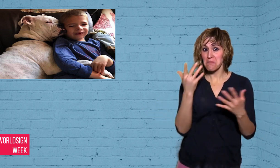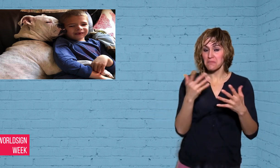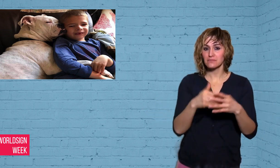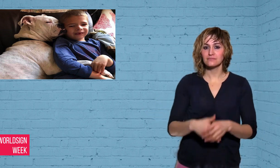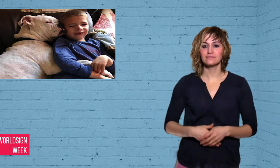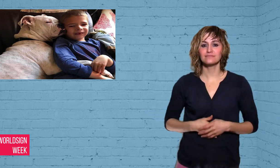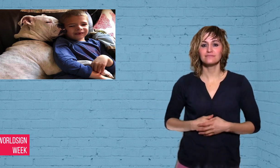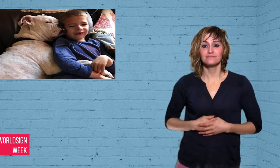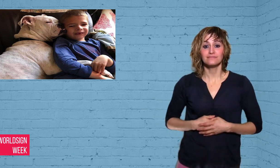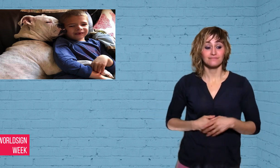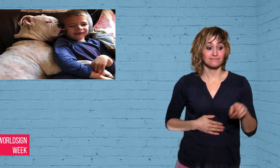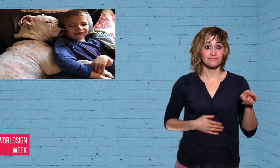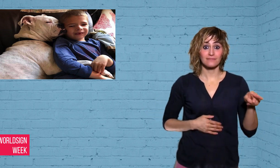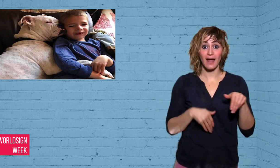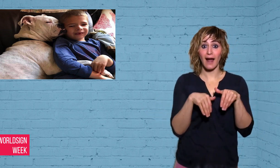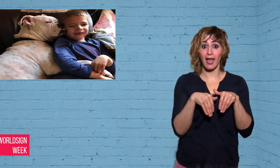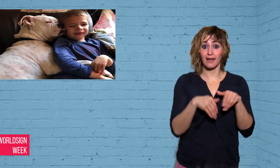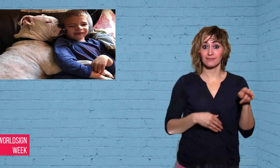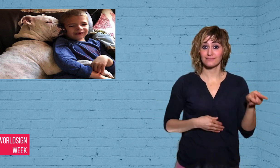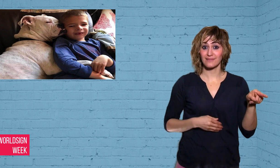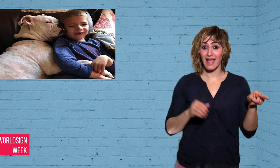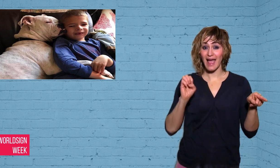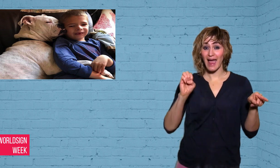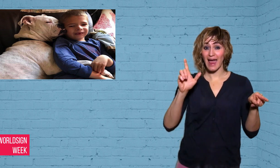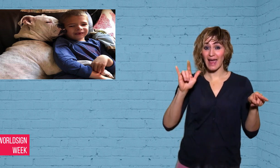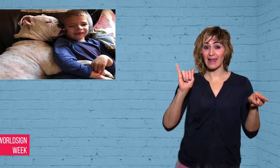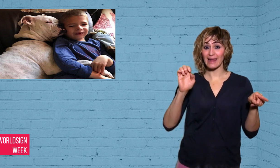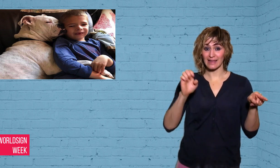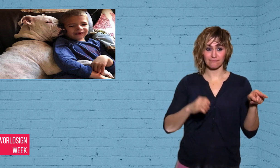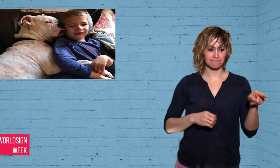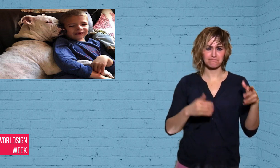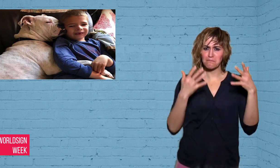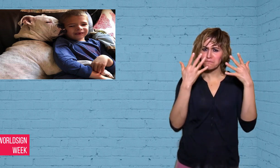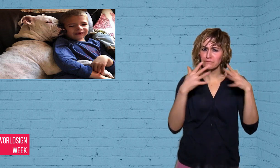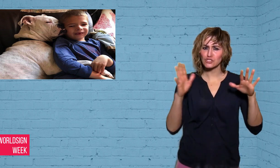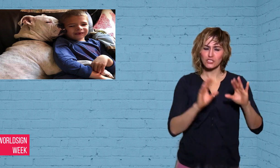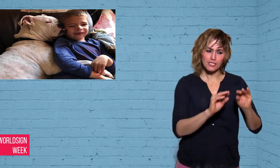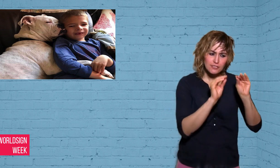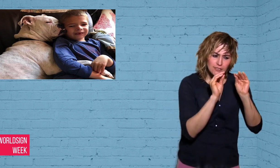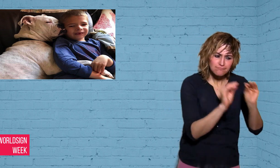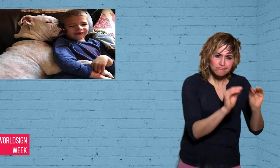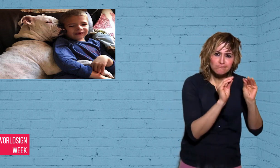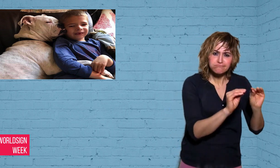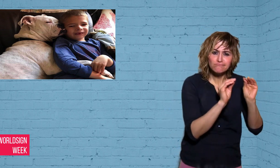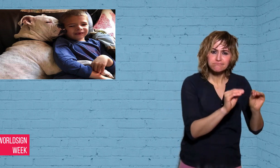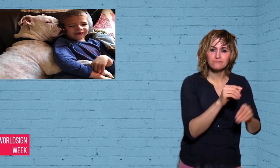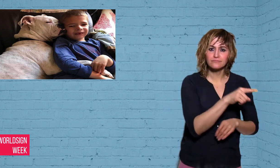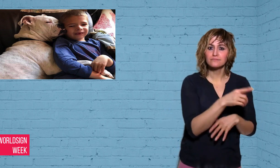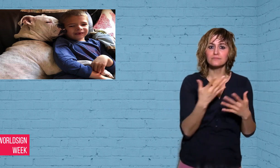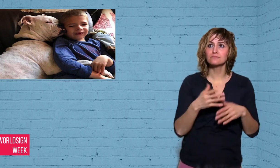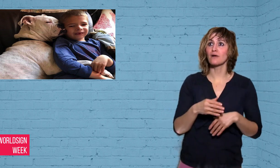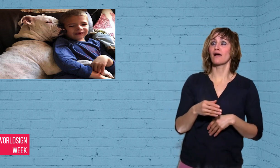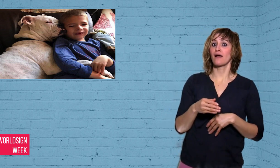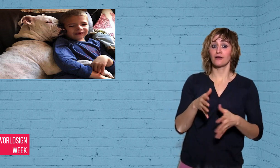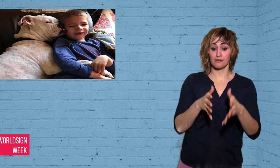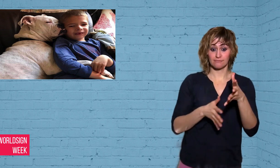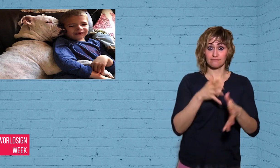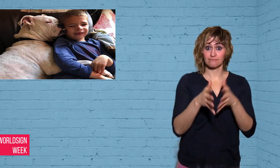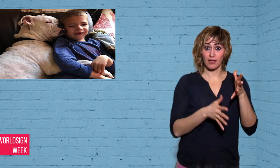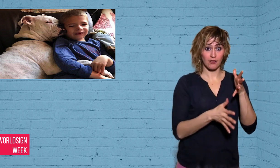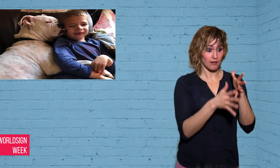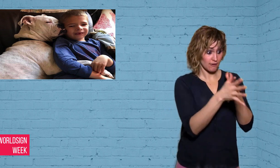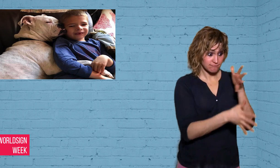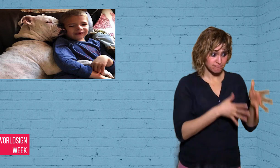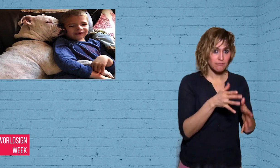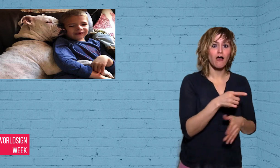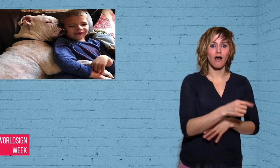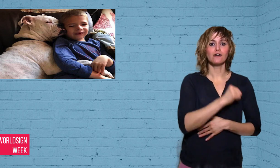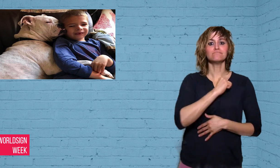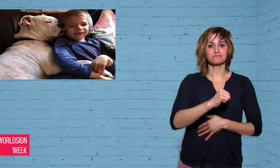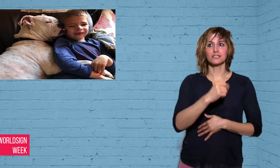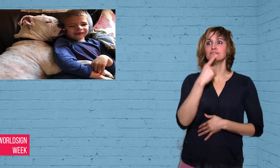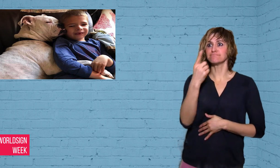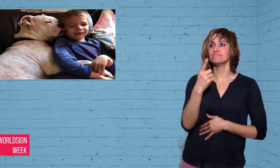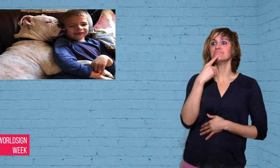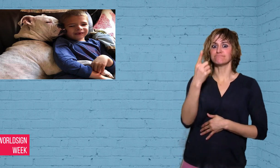Ellie was trained to respond to sign language